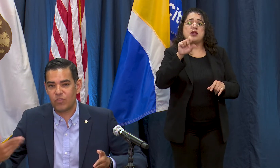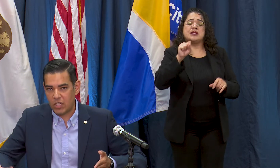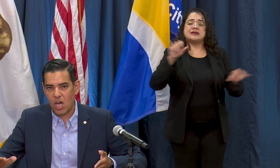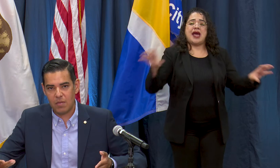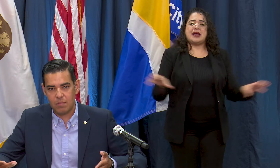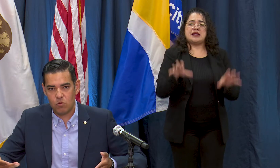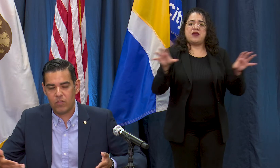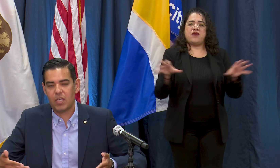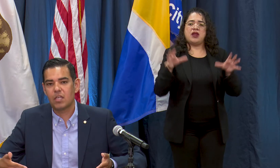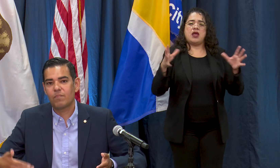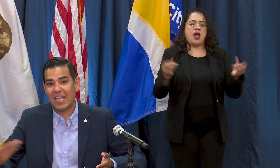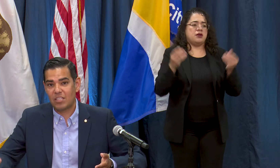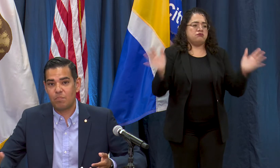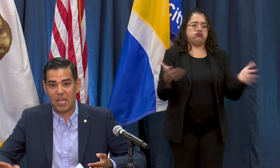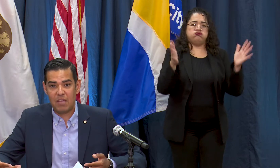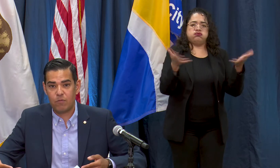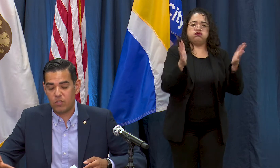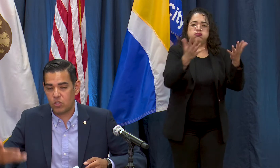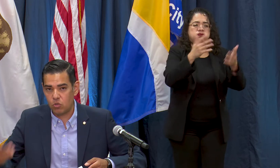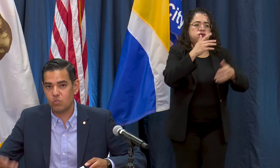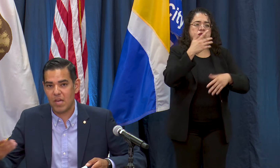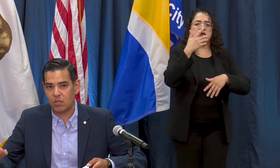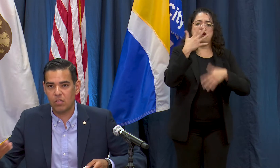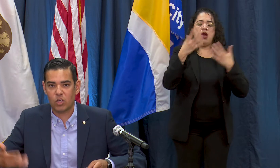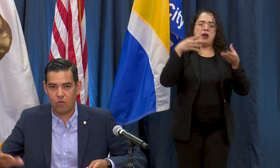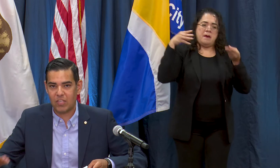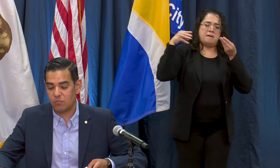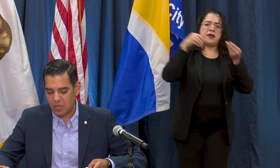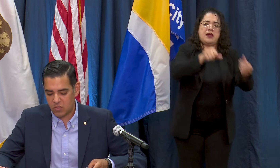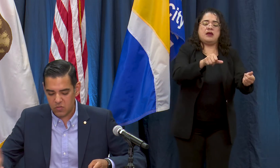get the economy moving and to pay for these huge medical and COVID expenses